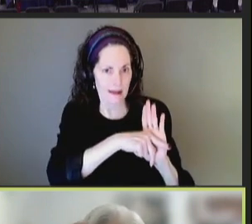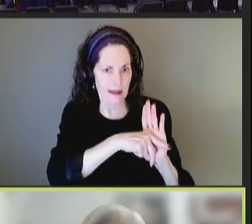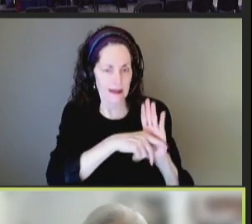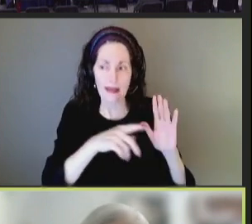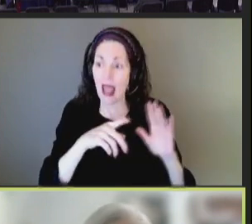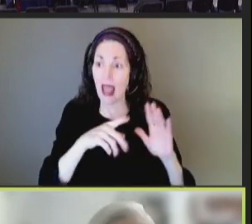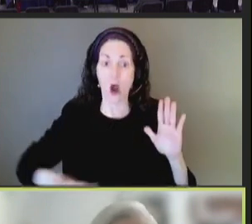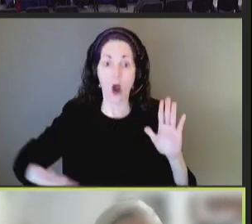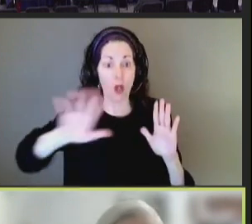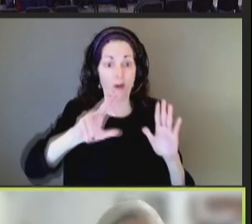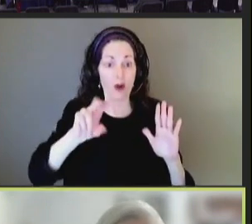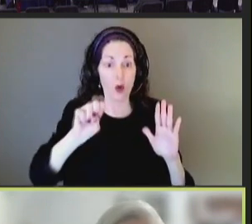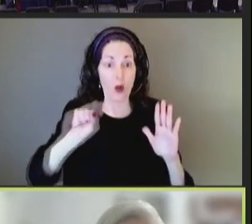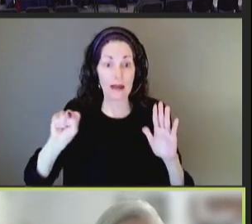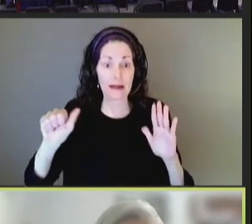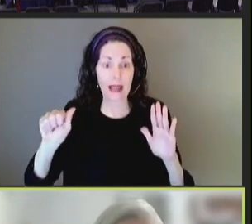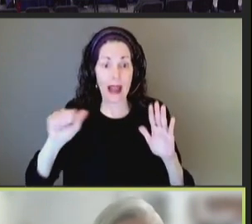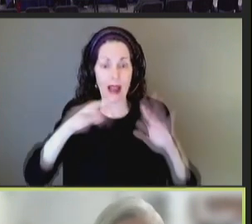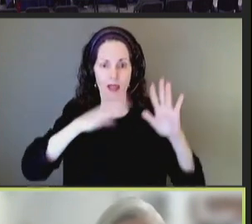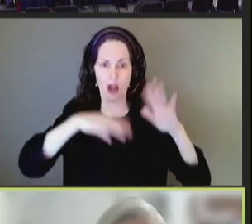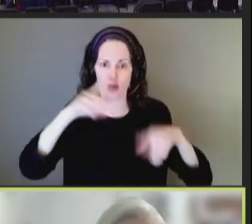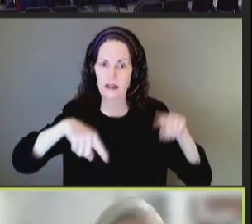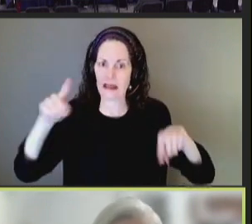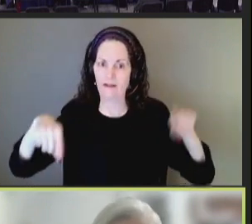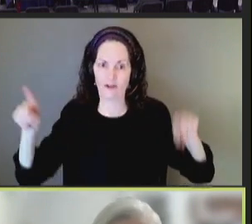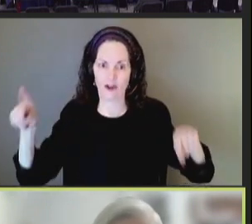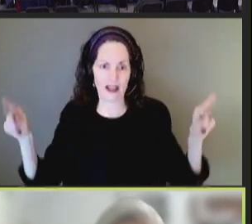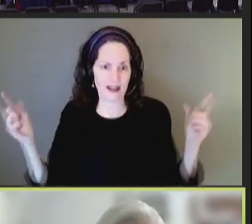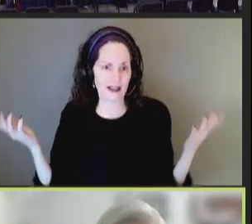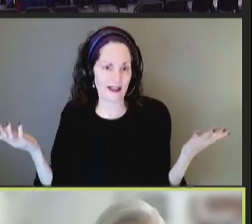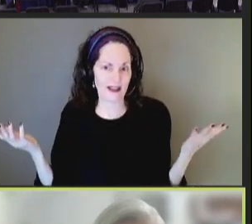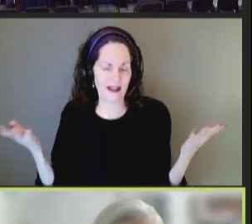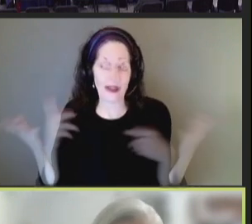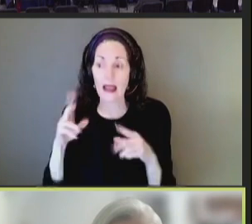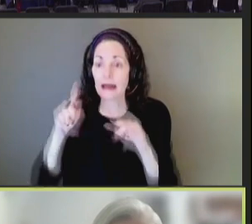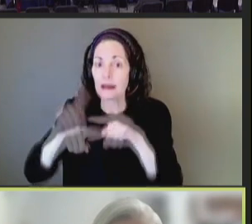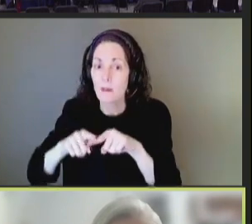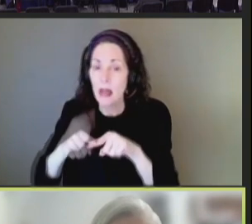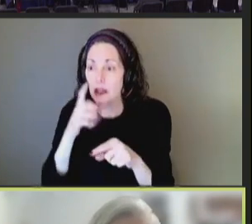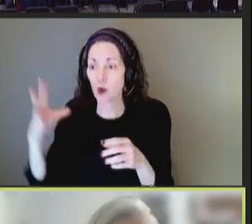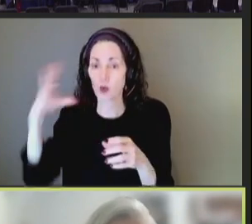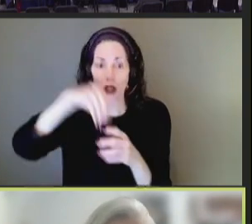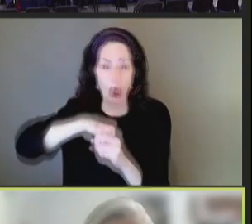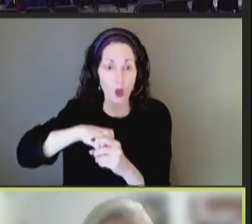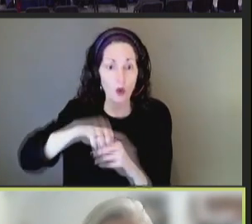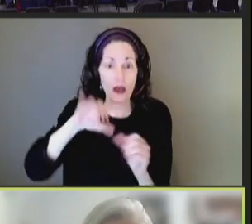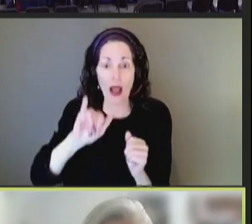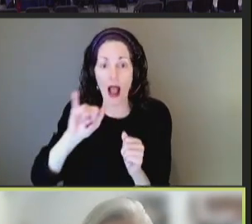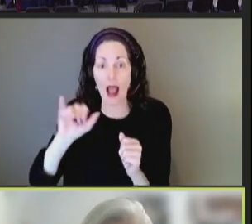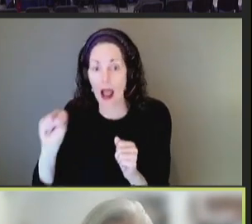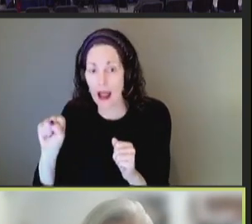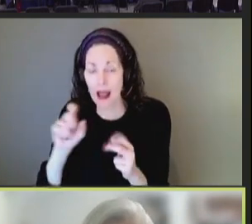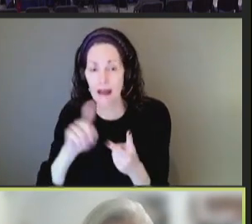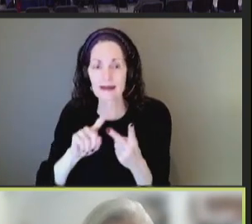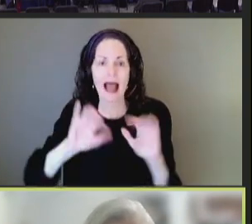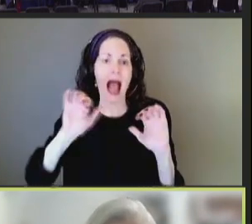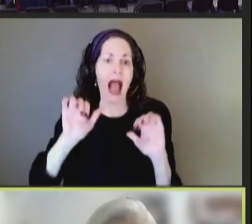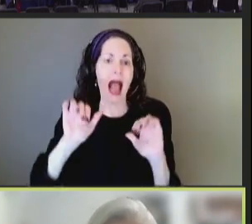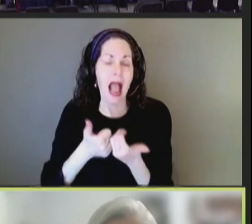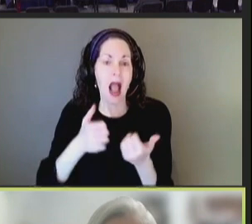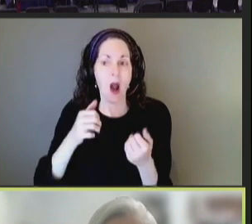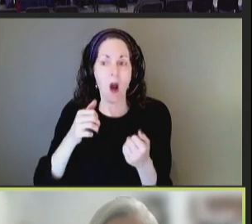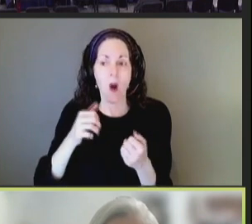and they vary in terms of who is included in the IIS, how the information is reported to the IIS,